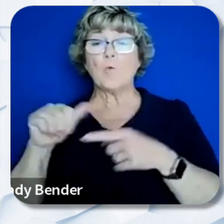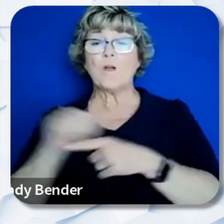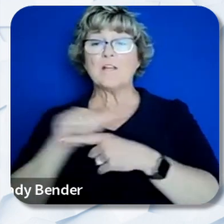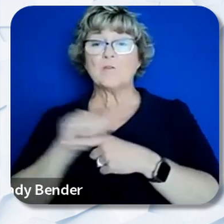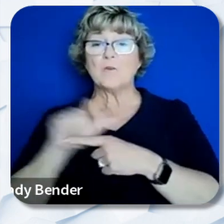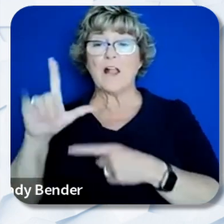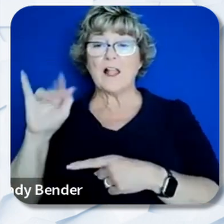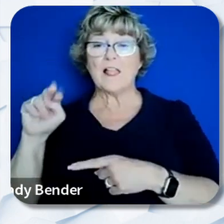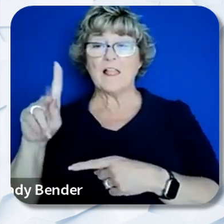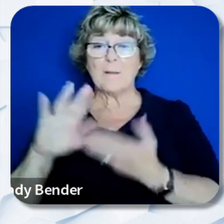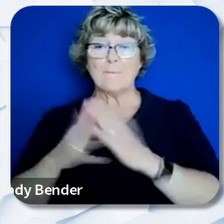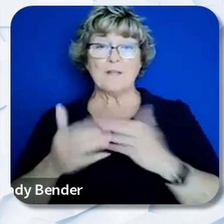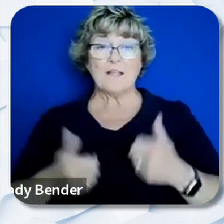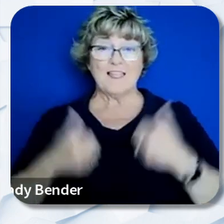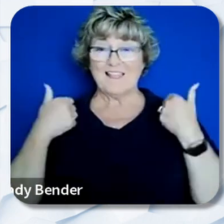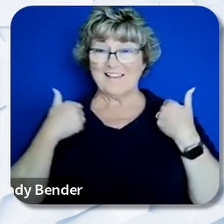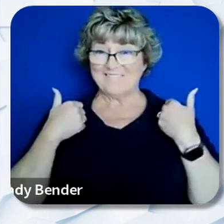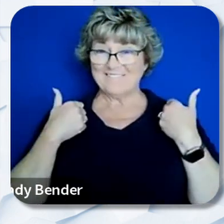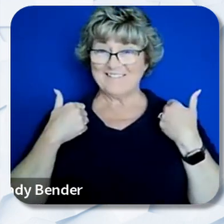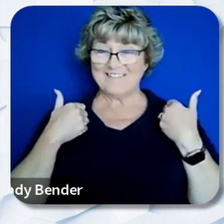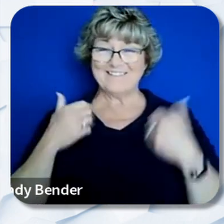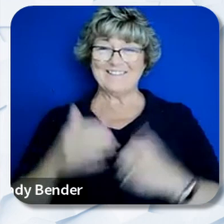When are the training links gonna be live? So we just have to go through a little bit